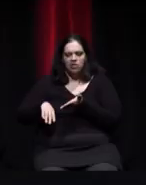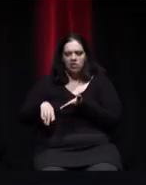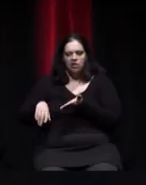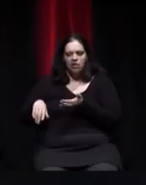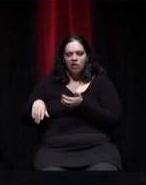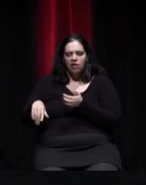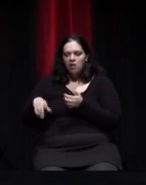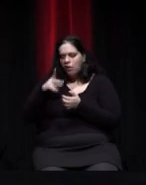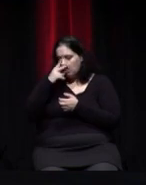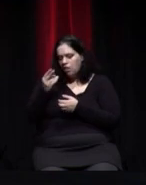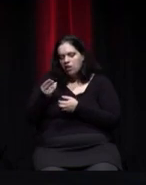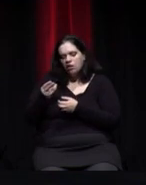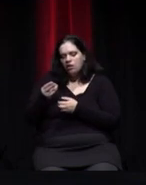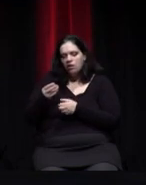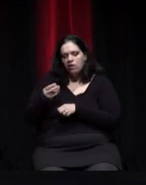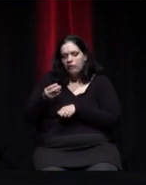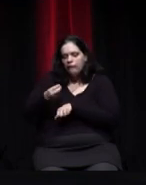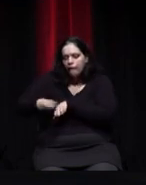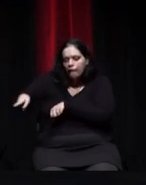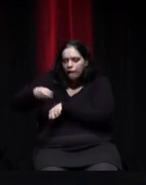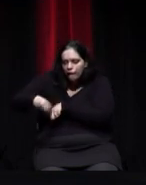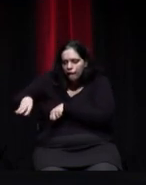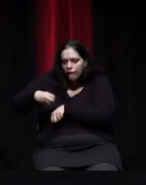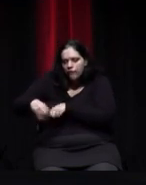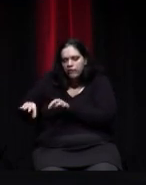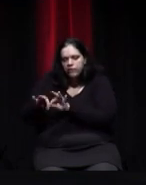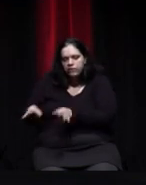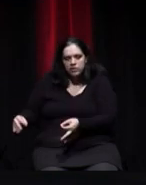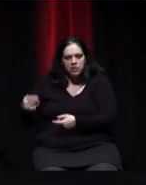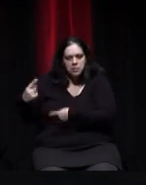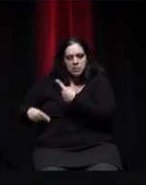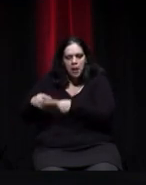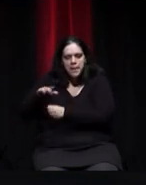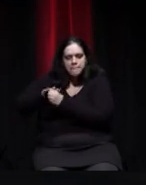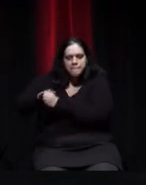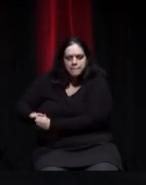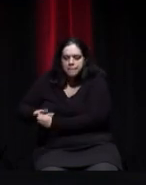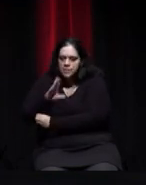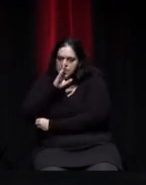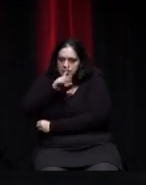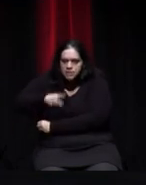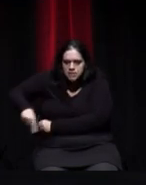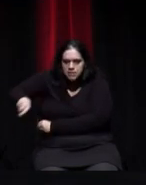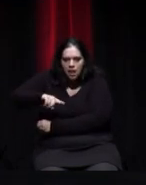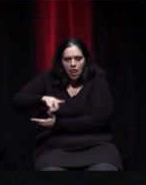a way, let's say, of of silencing, of excluding.